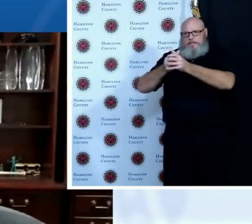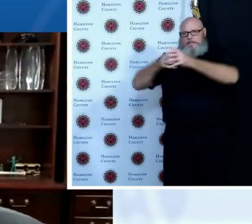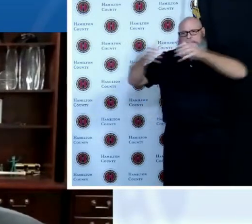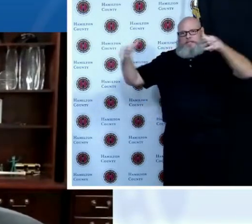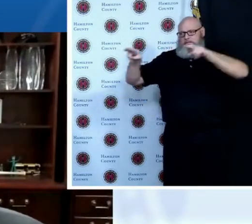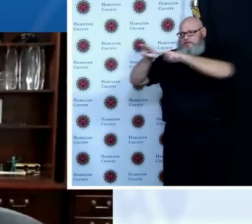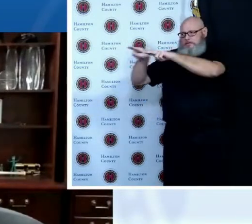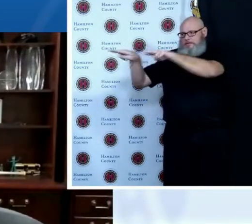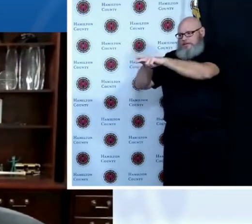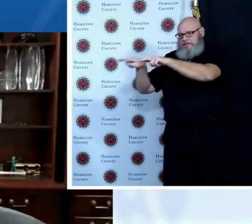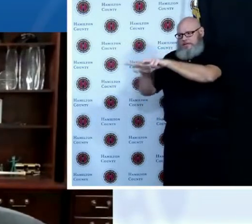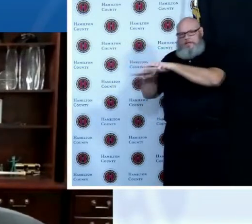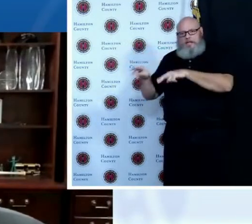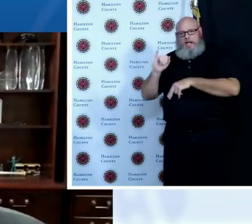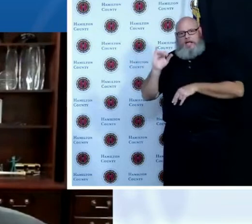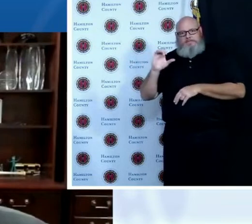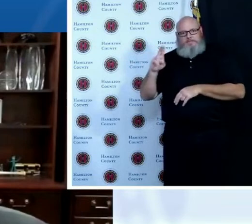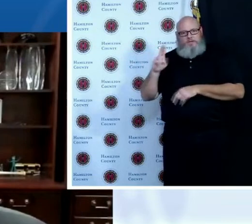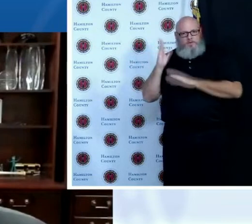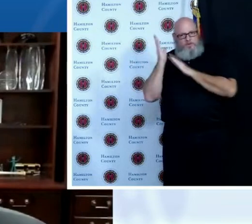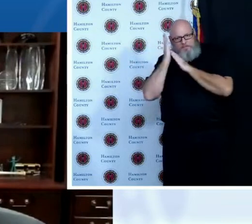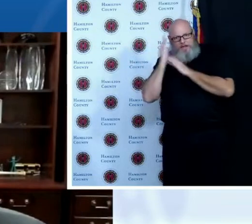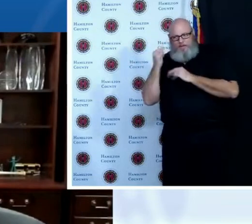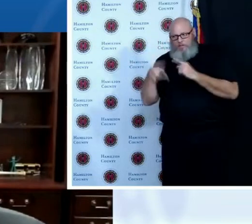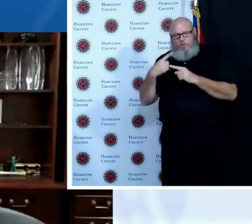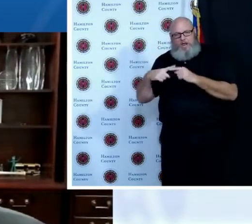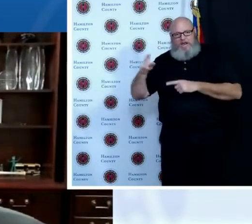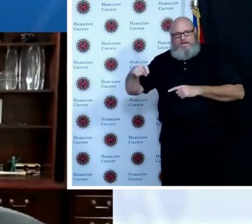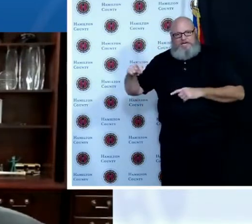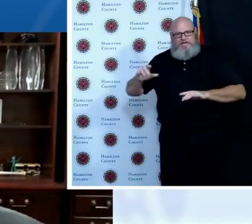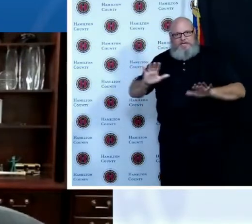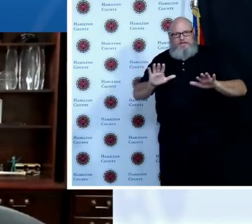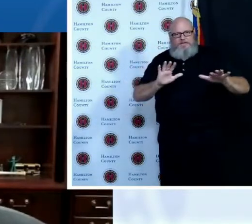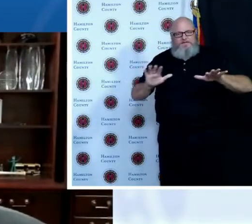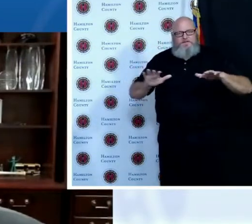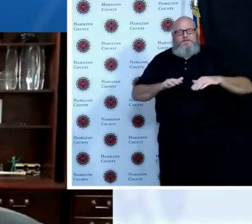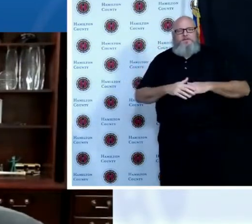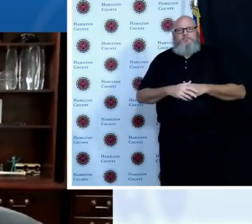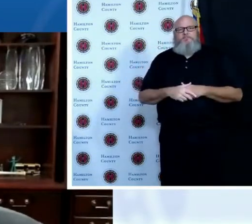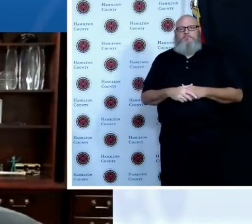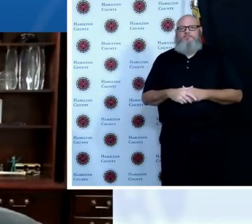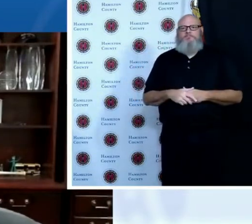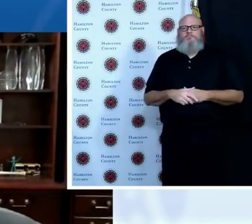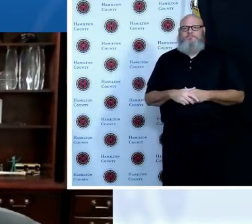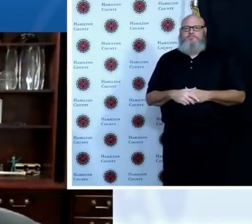at this point you know I think again going back I think when I talk to anybody we much as worried